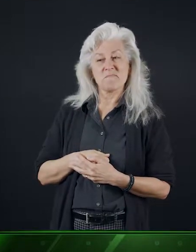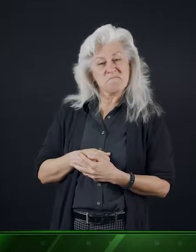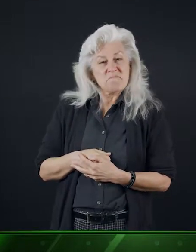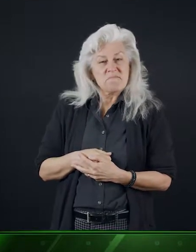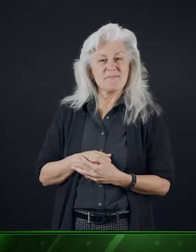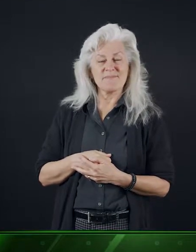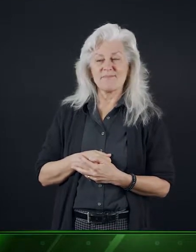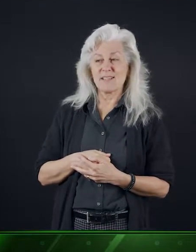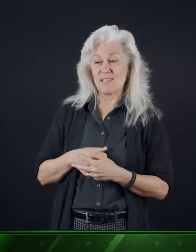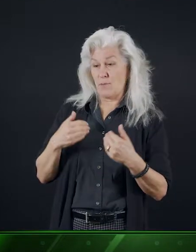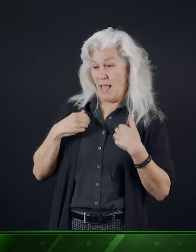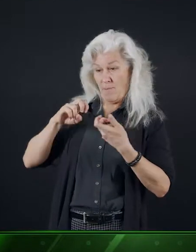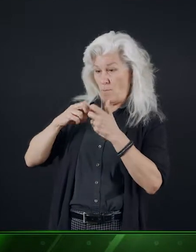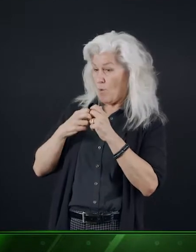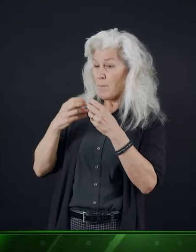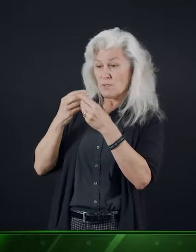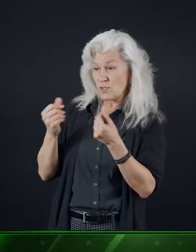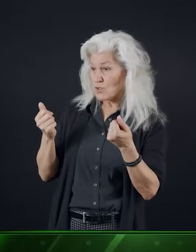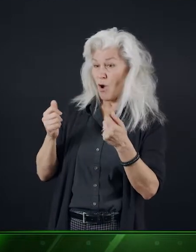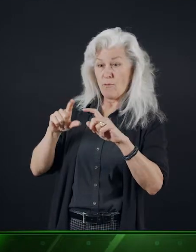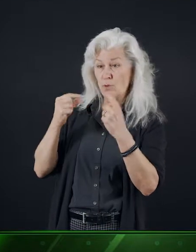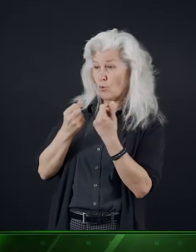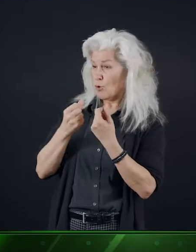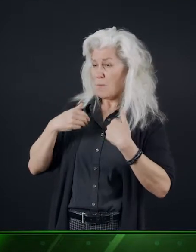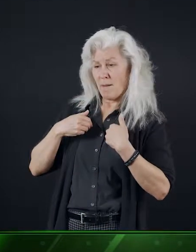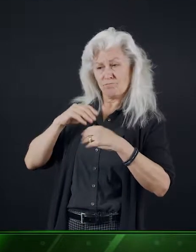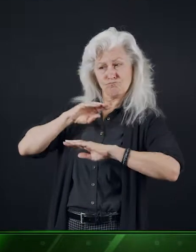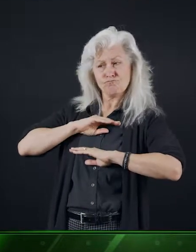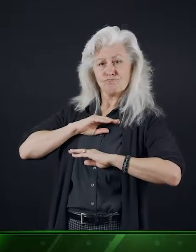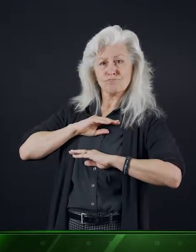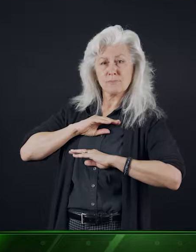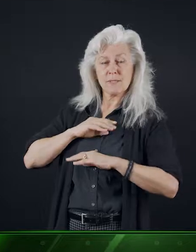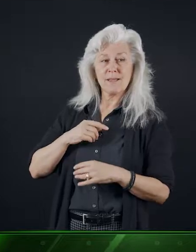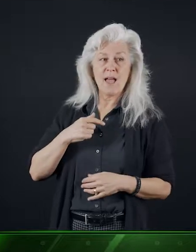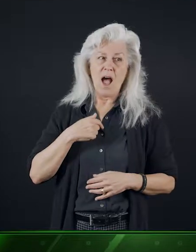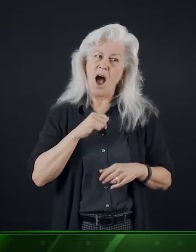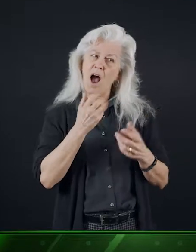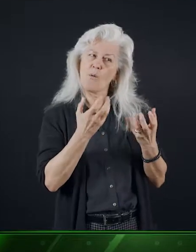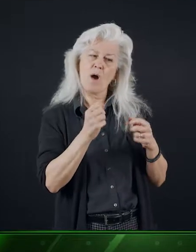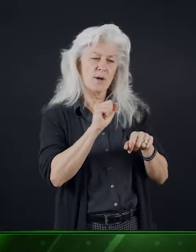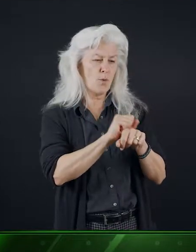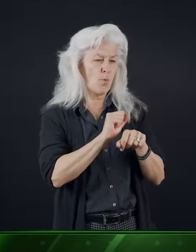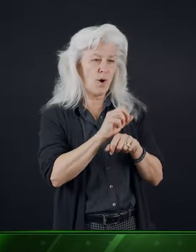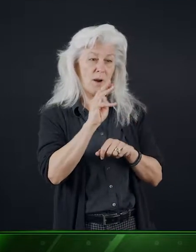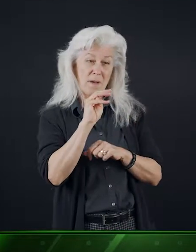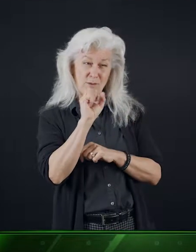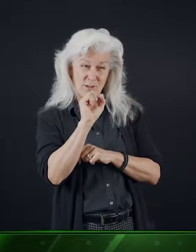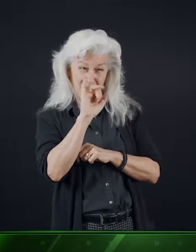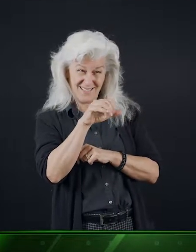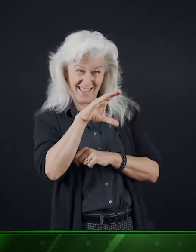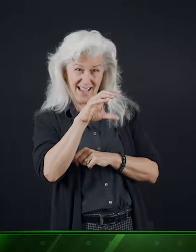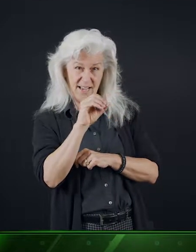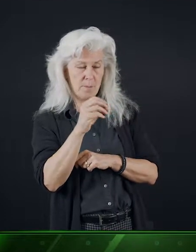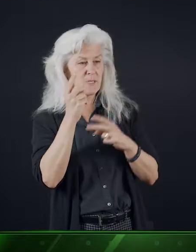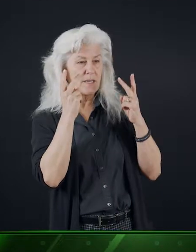to a set of problems with a group of people. I wanted to work for Microsoft because it was a company that saw